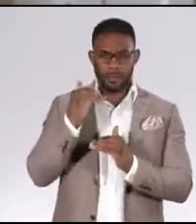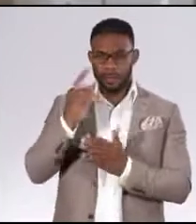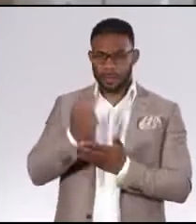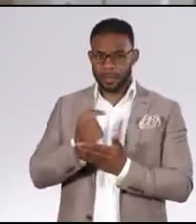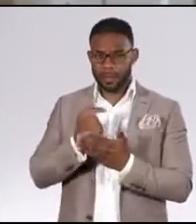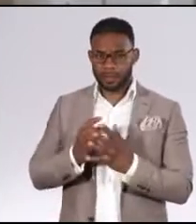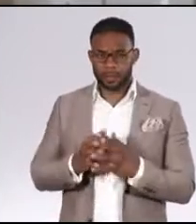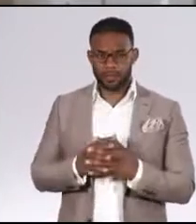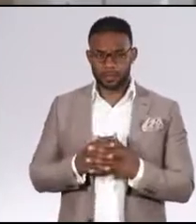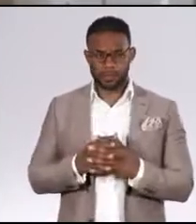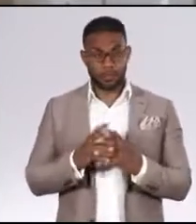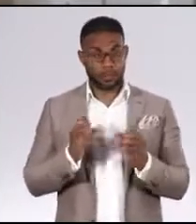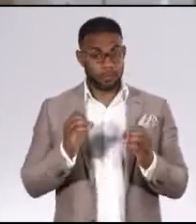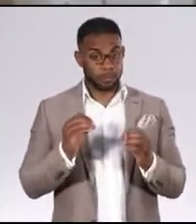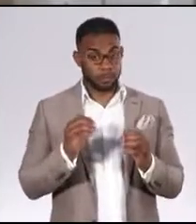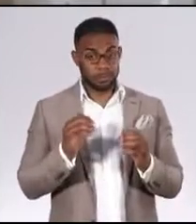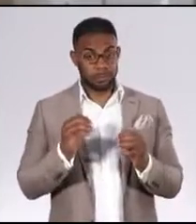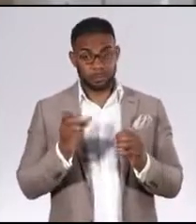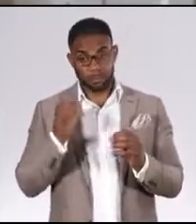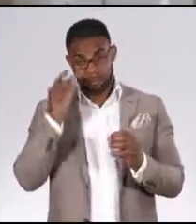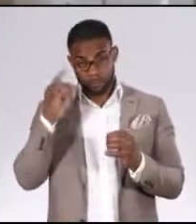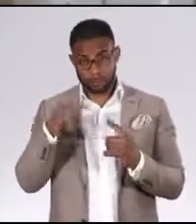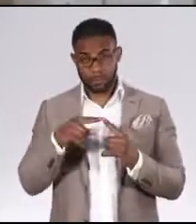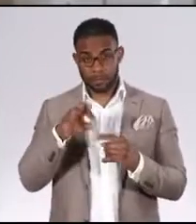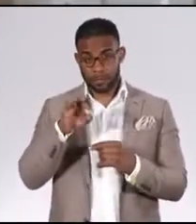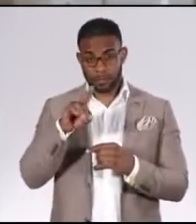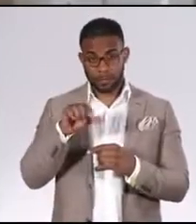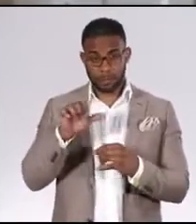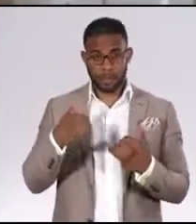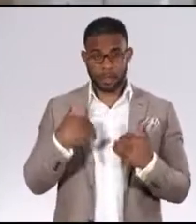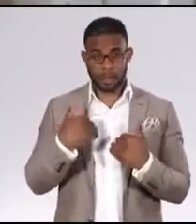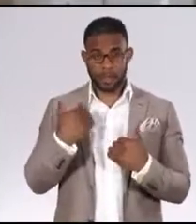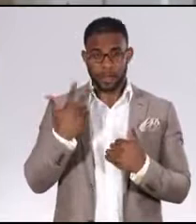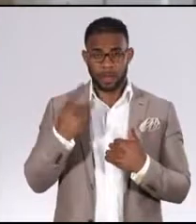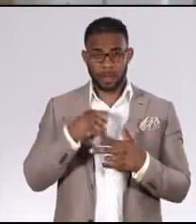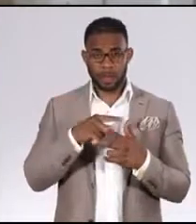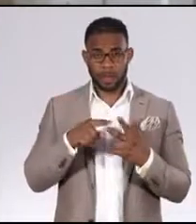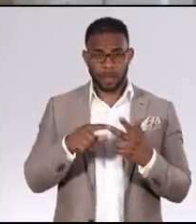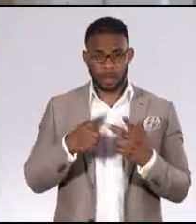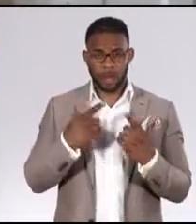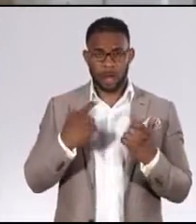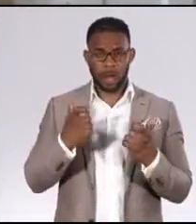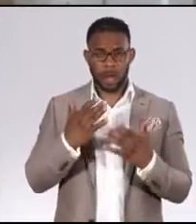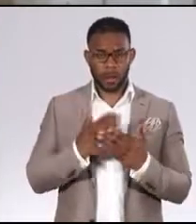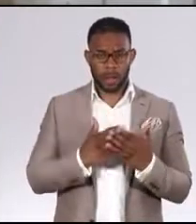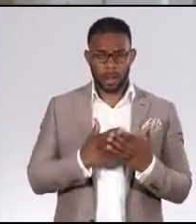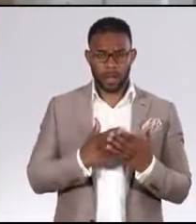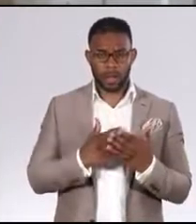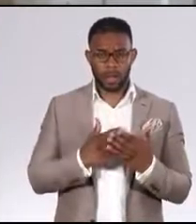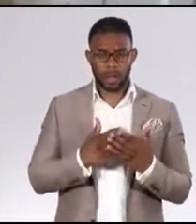so You can think of the fda is having three essentially three large components of categories, rather